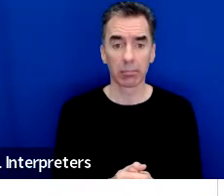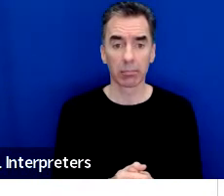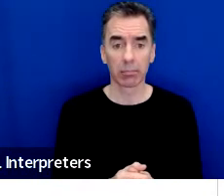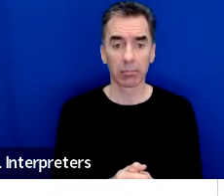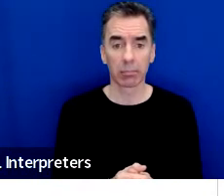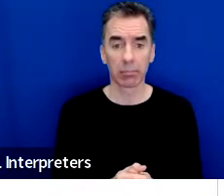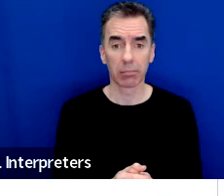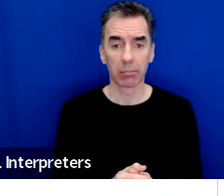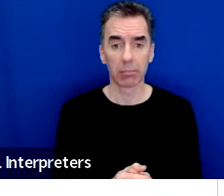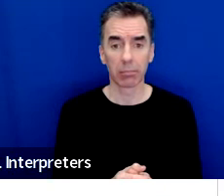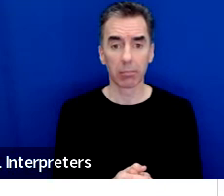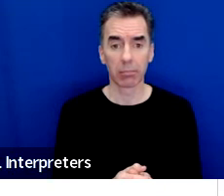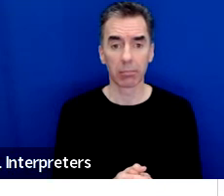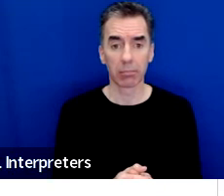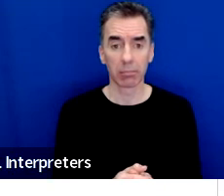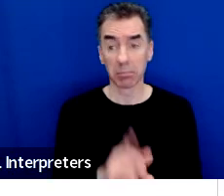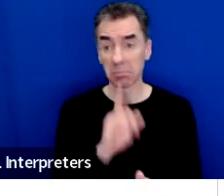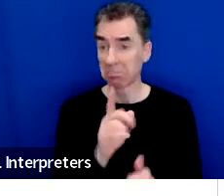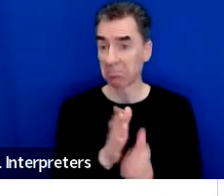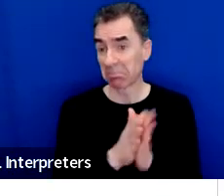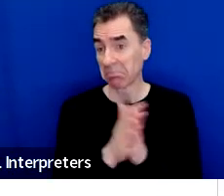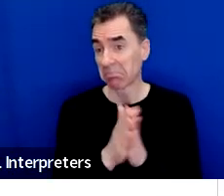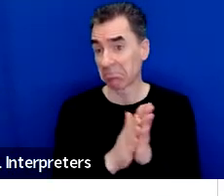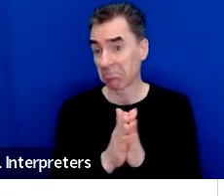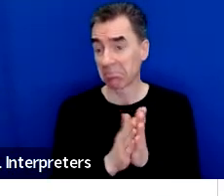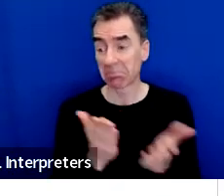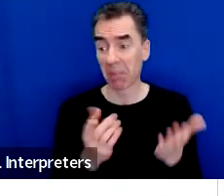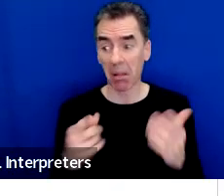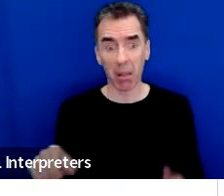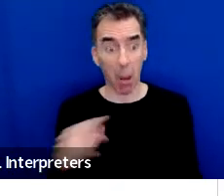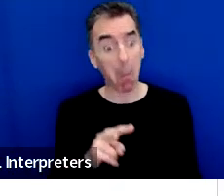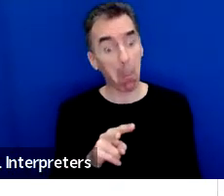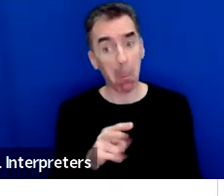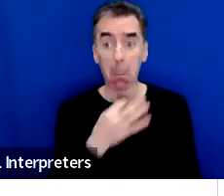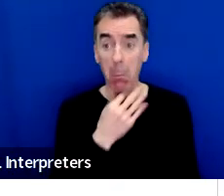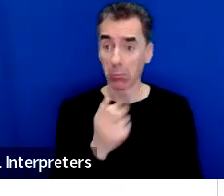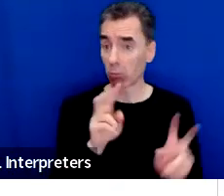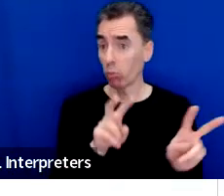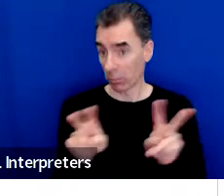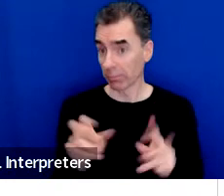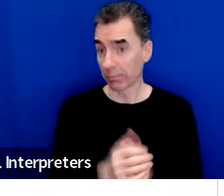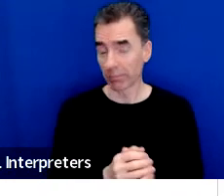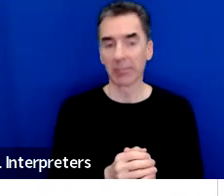you know, it's, it's really interesting and they might want to watch it if they, they want it and then